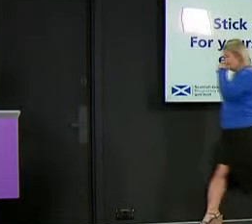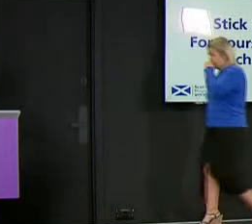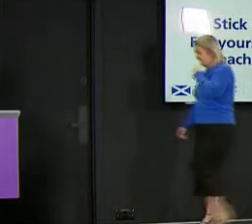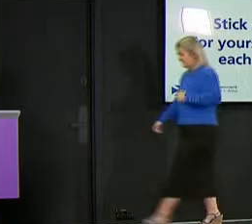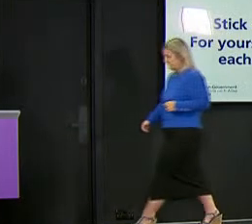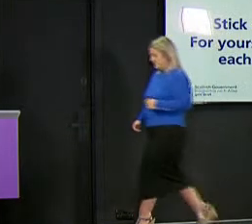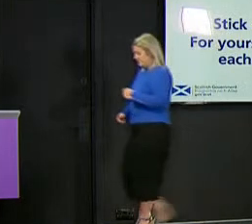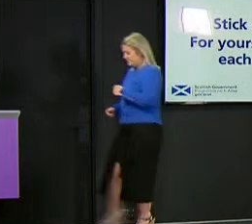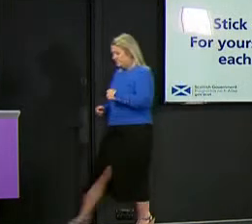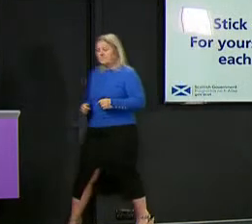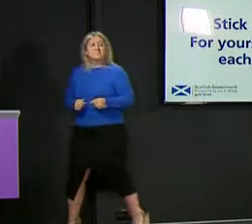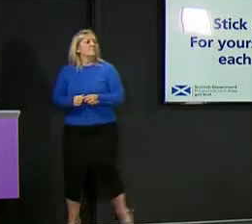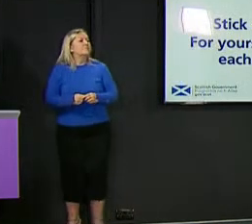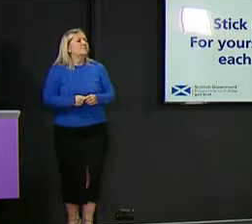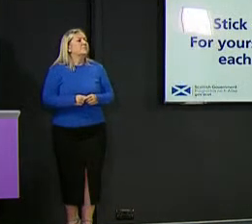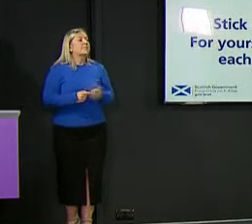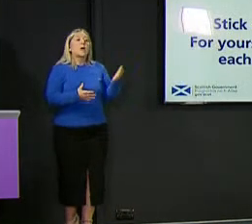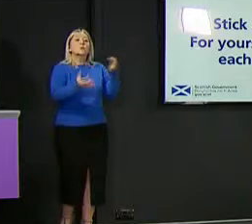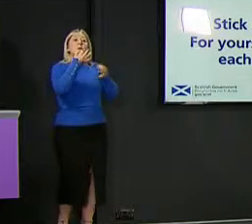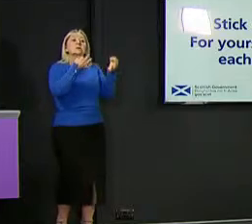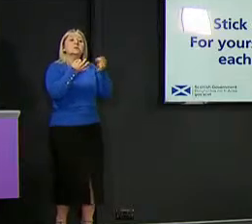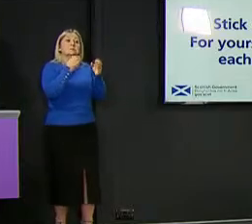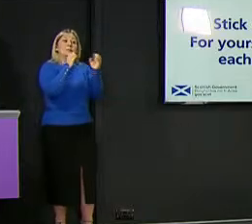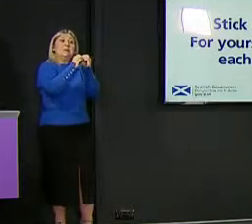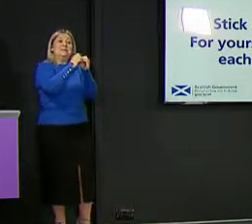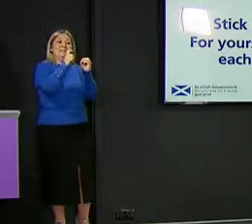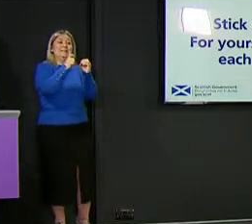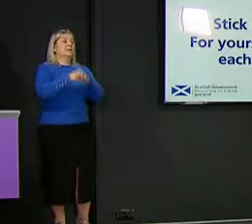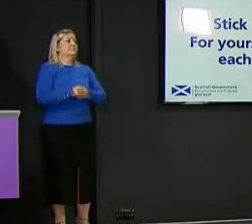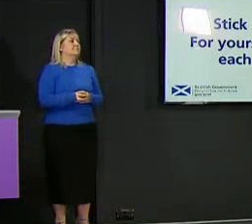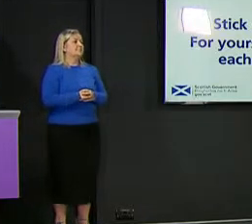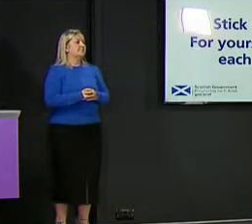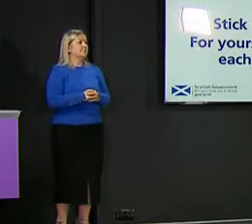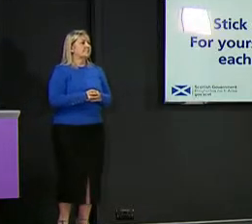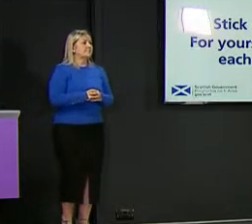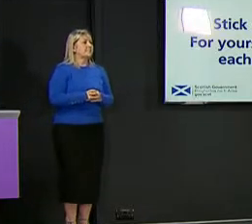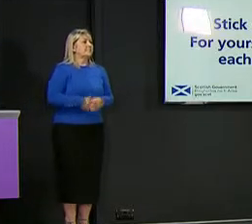Glenn Campbell from the BBC. Good afternoon First Minister. I have a question